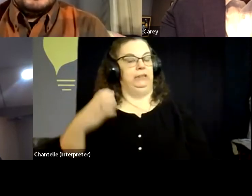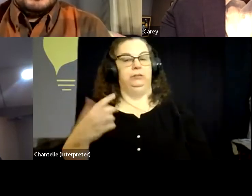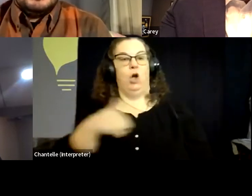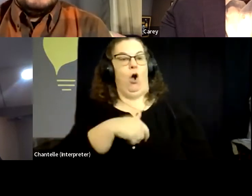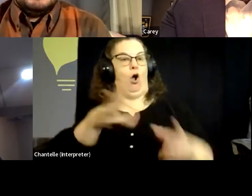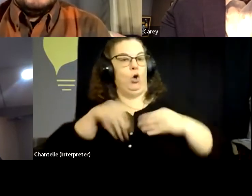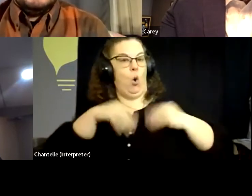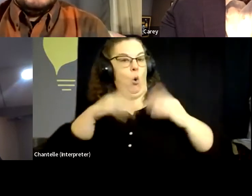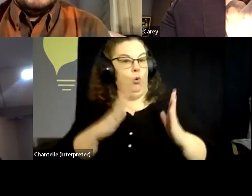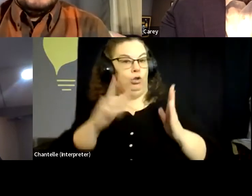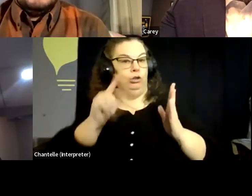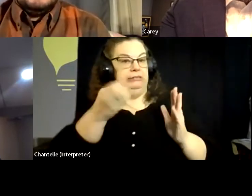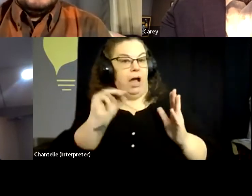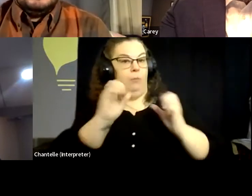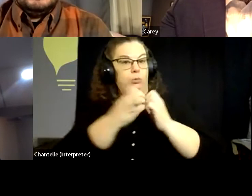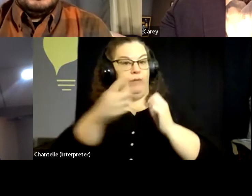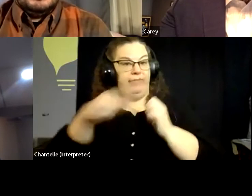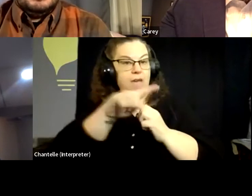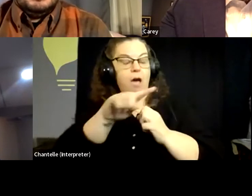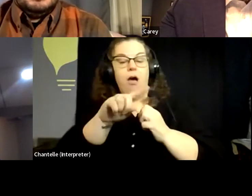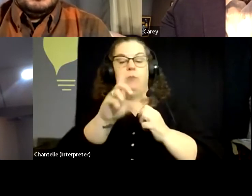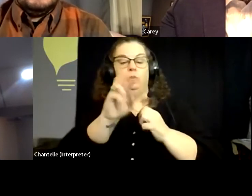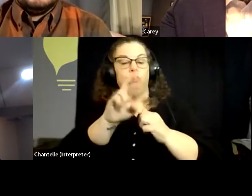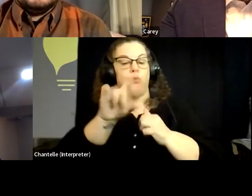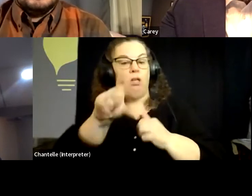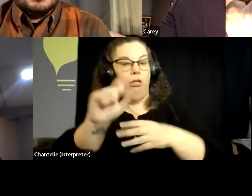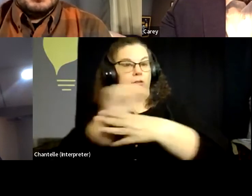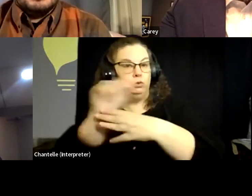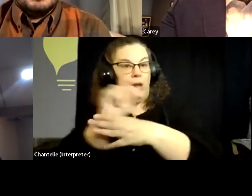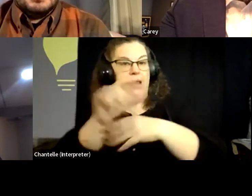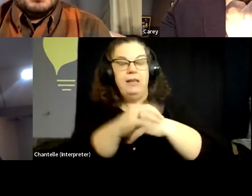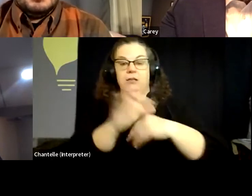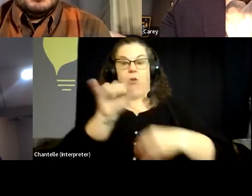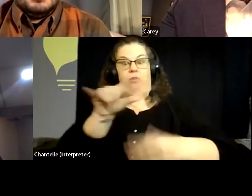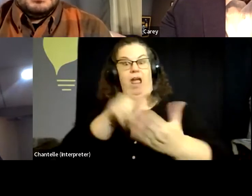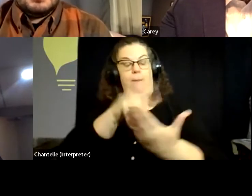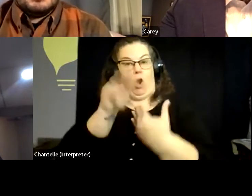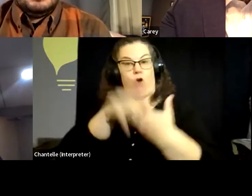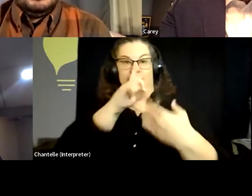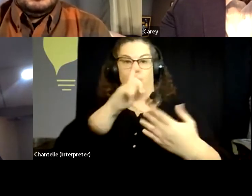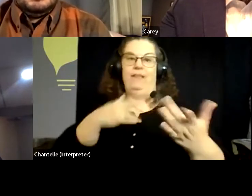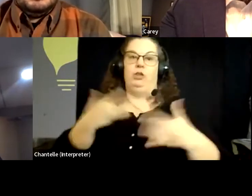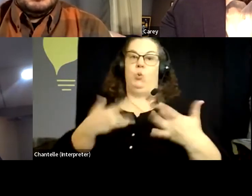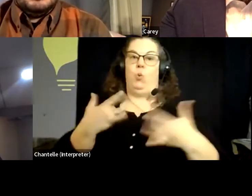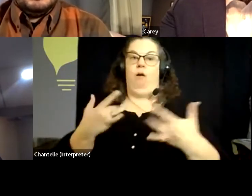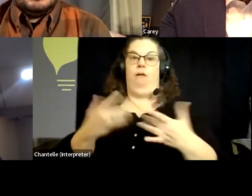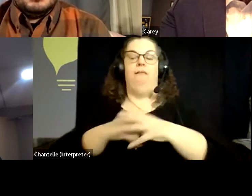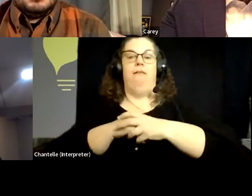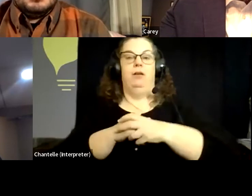man was out there. The program has been a joy and helped us